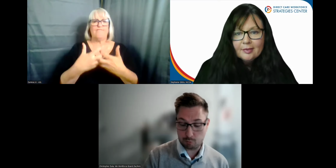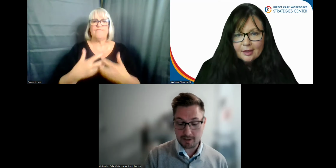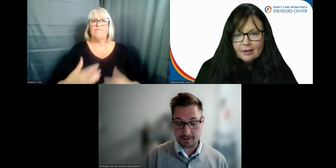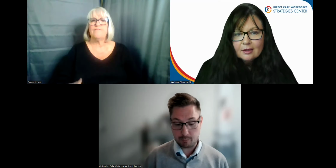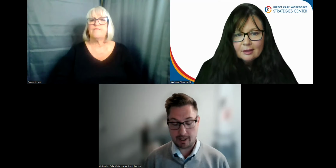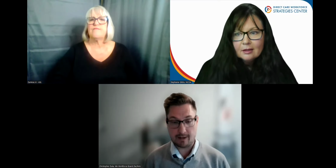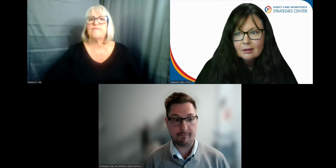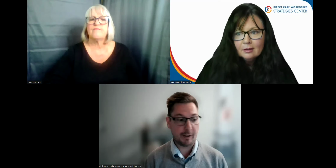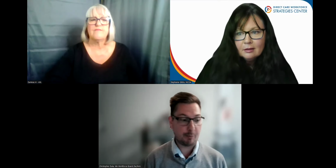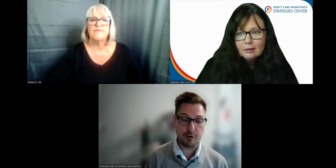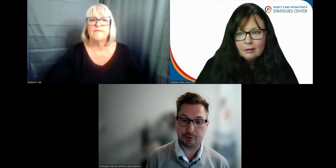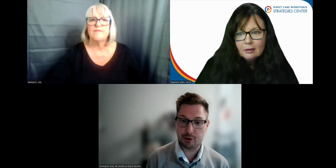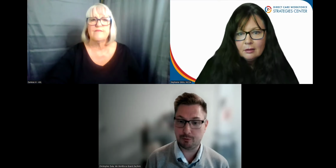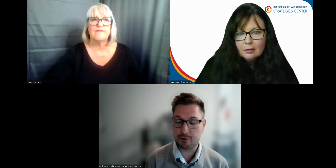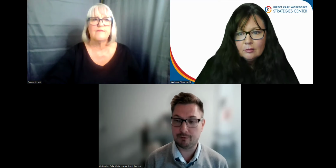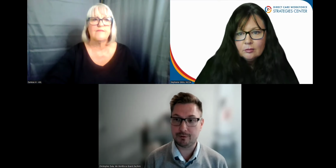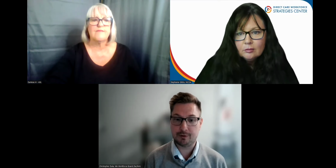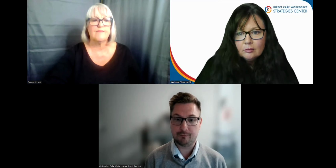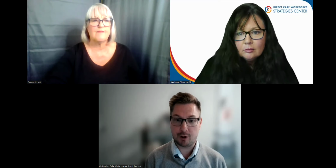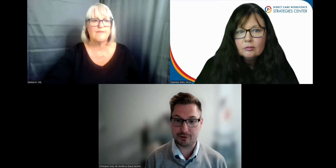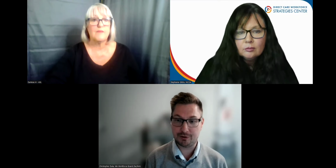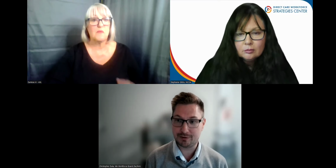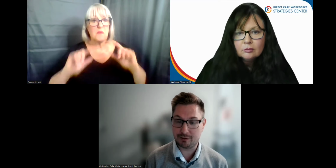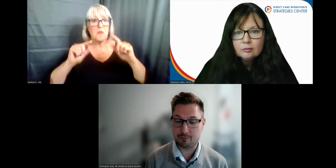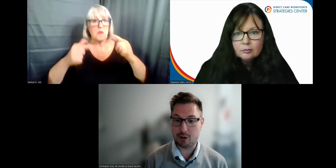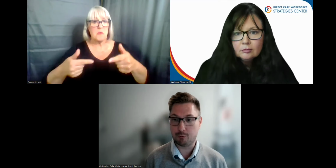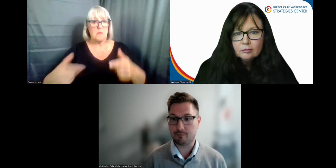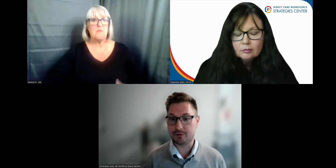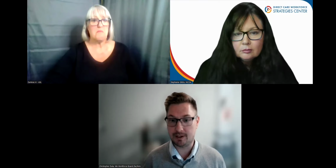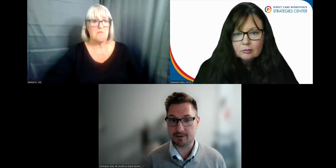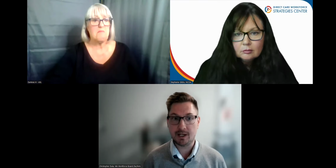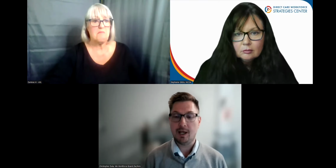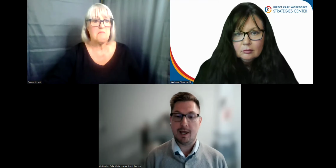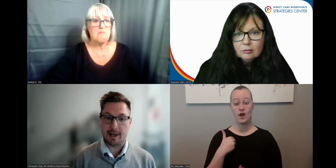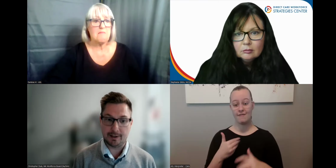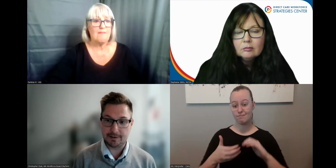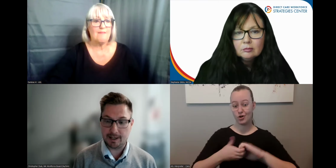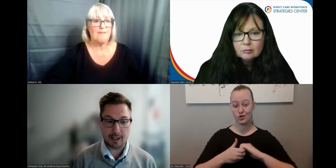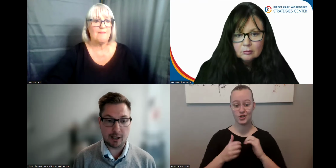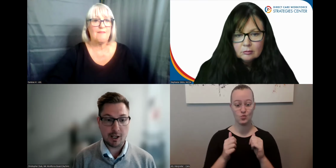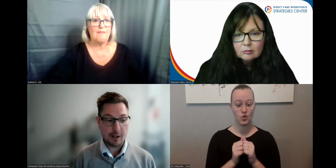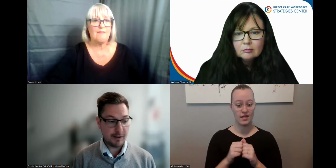Sure. So, right now we have a partnership with the University of Washington Center for Health Workforce Studies and